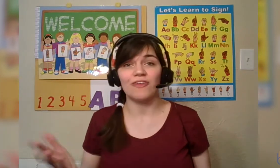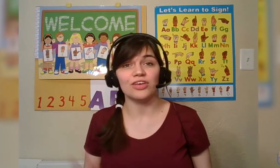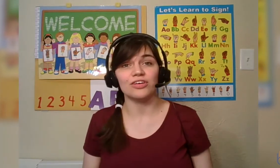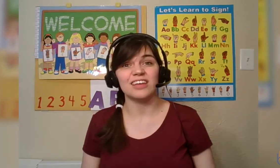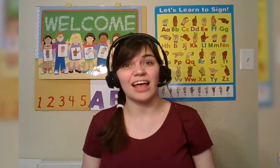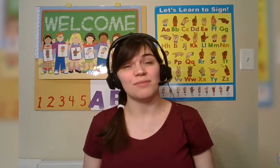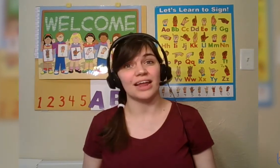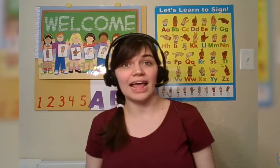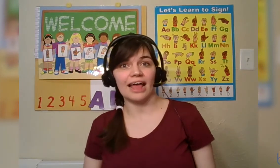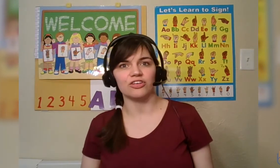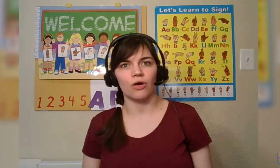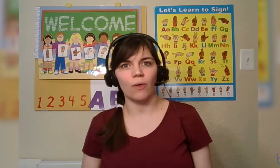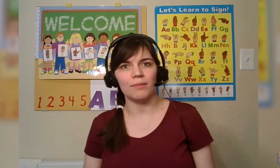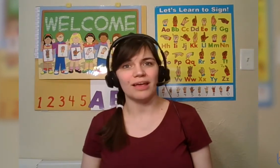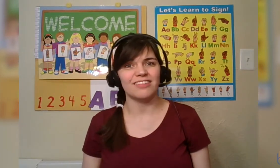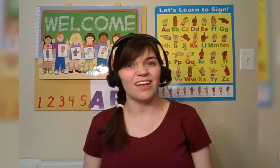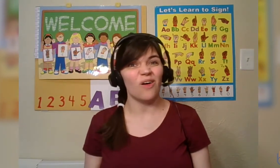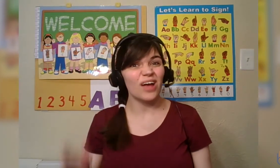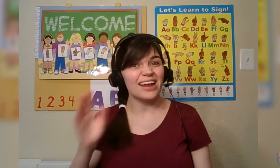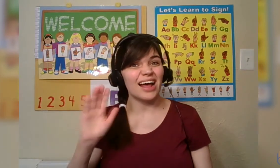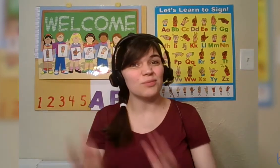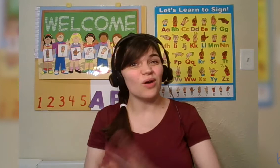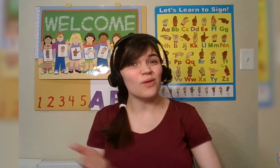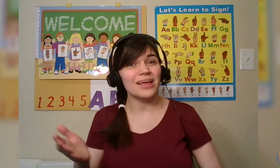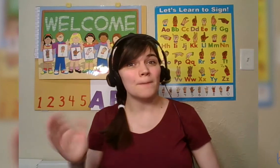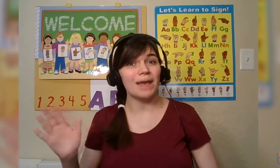having a good time and then I had to go I might say, "All right, I'm going. Bye,